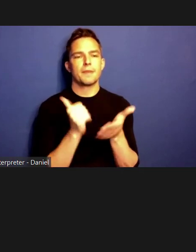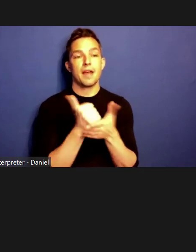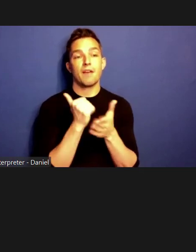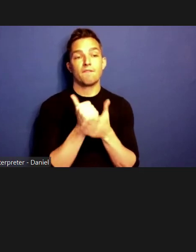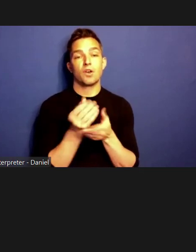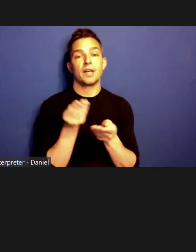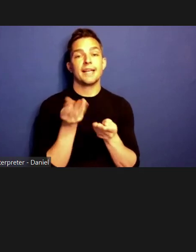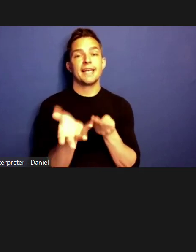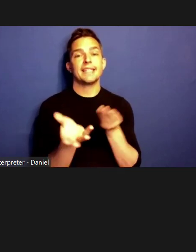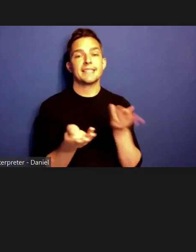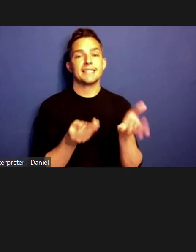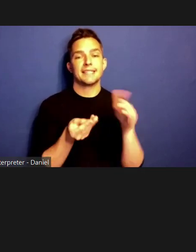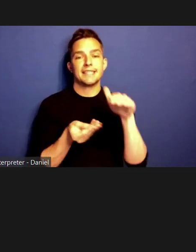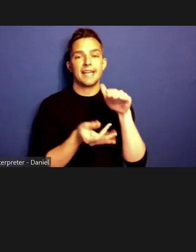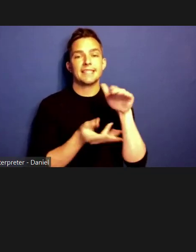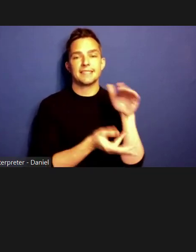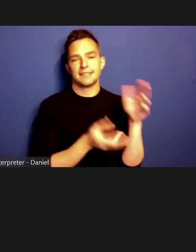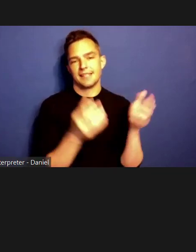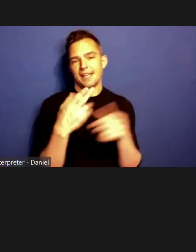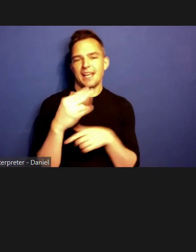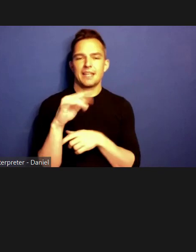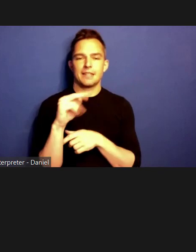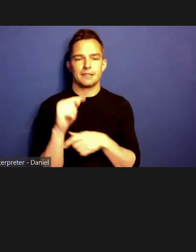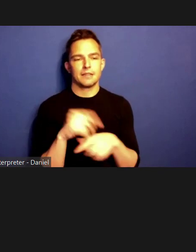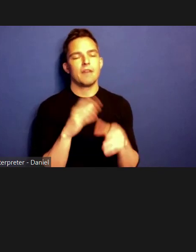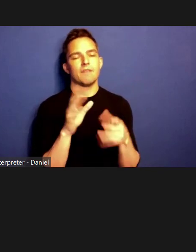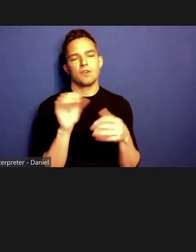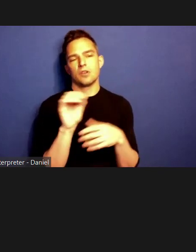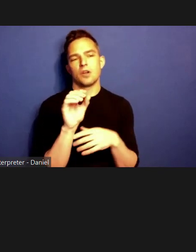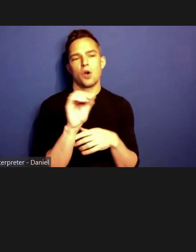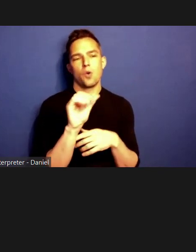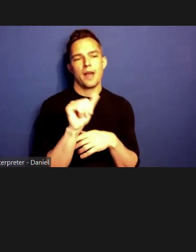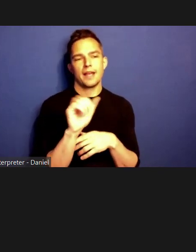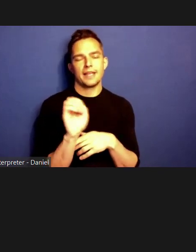Tone or OAE screening.